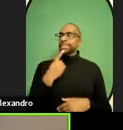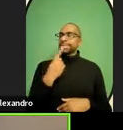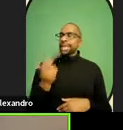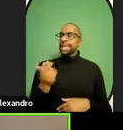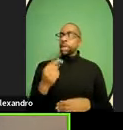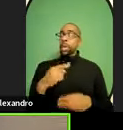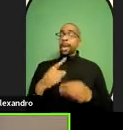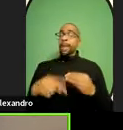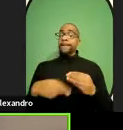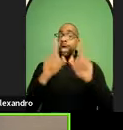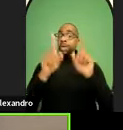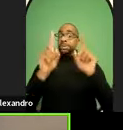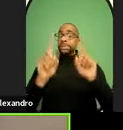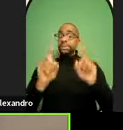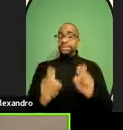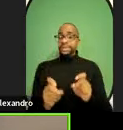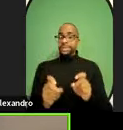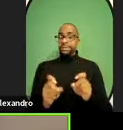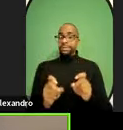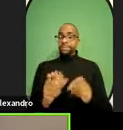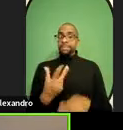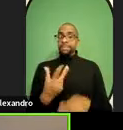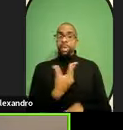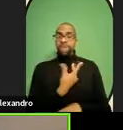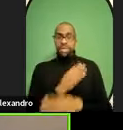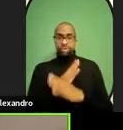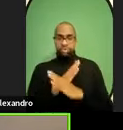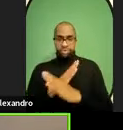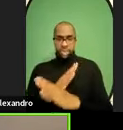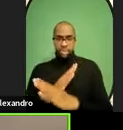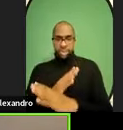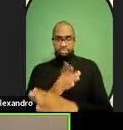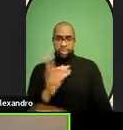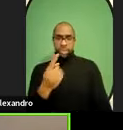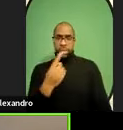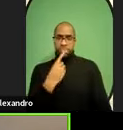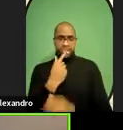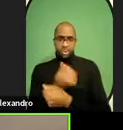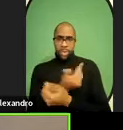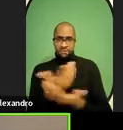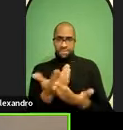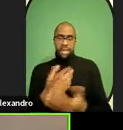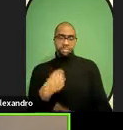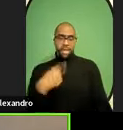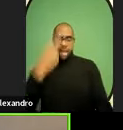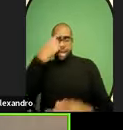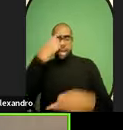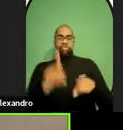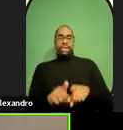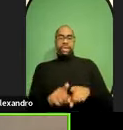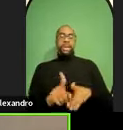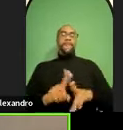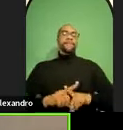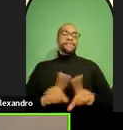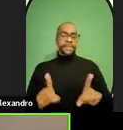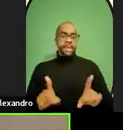of the spaces that I was. in someone said you know. , particularly particularly about testing. ng on vaccination everything you say ng on vaccination everything you you said is.